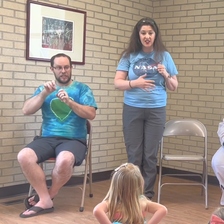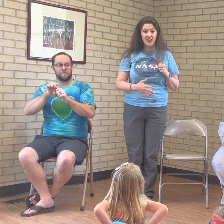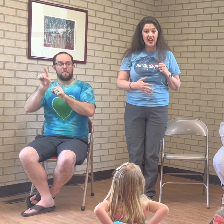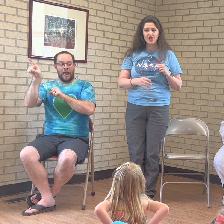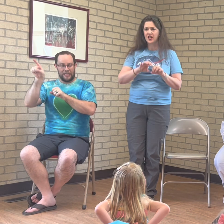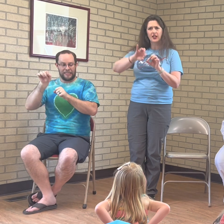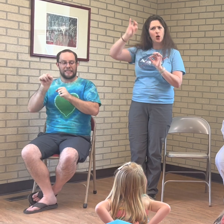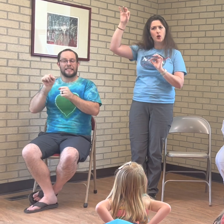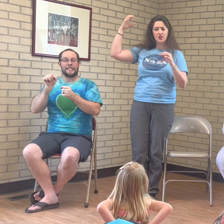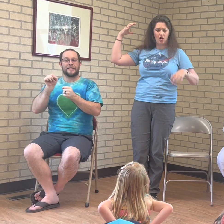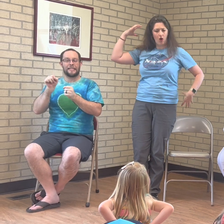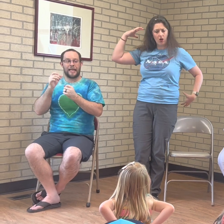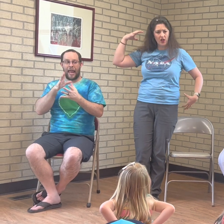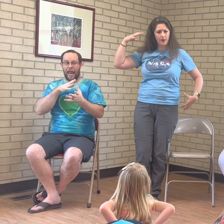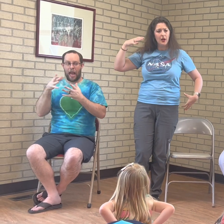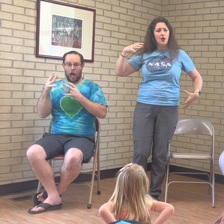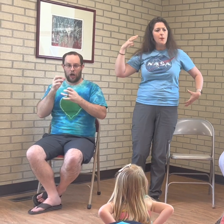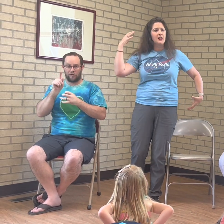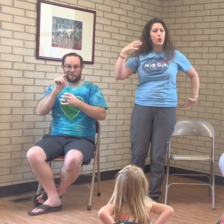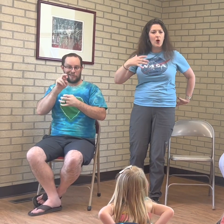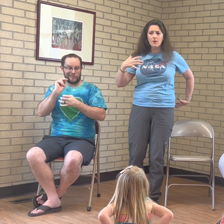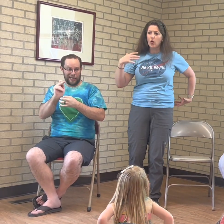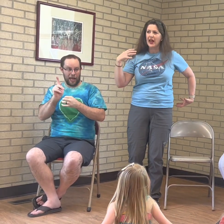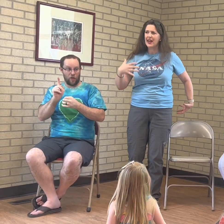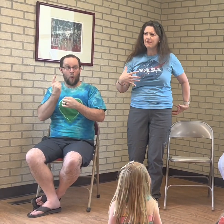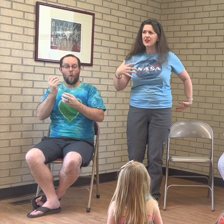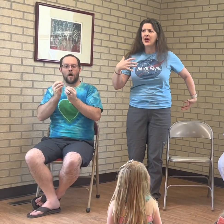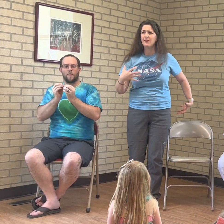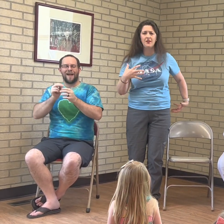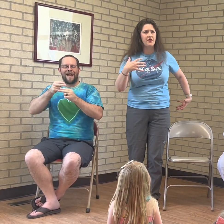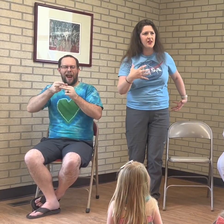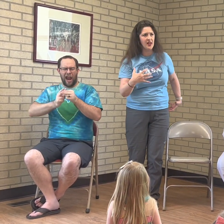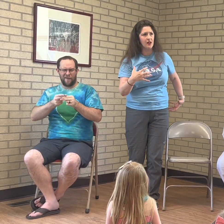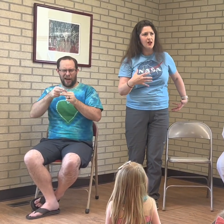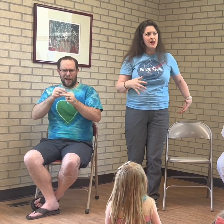attached, it's not like a hose, it's all on them. It has one more heavy, heavy thing that makes